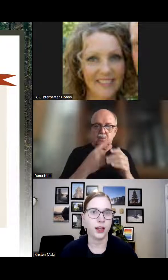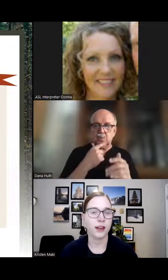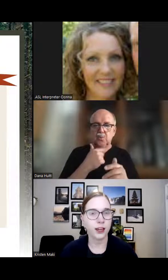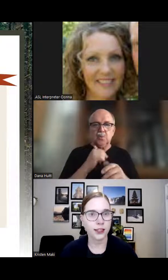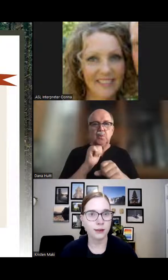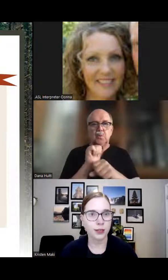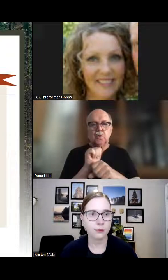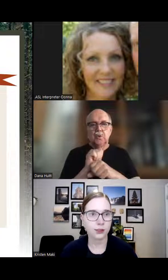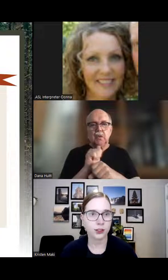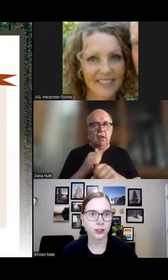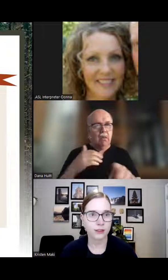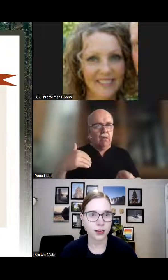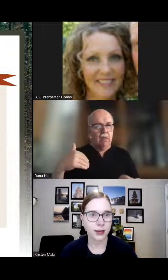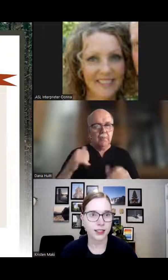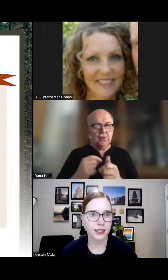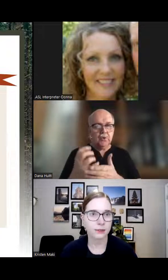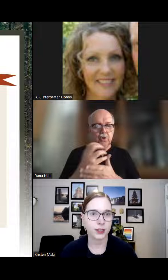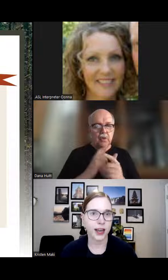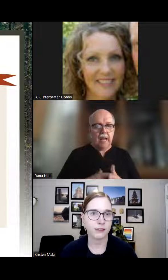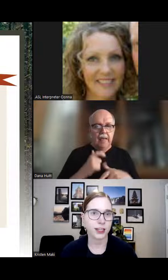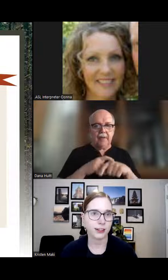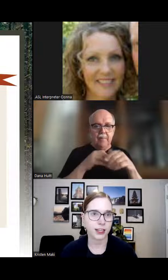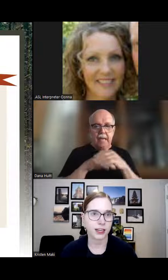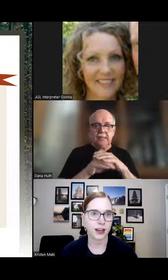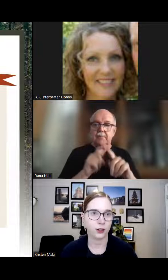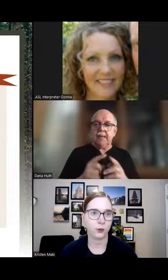That won't happen until July 2026. So right now the way that family caregiver